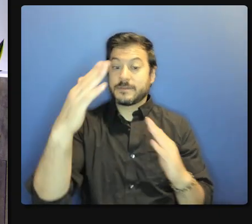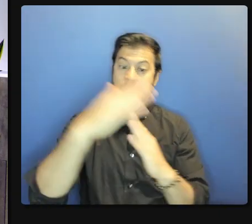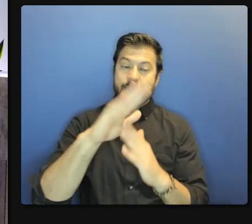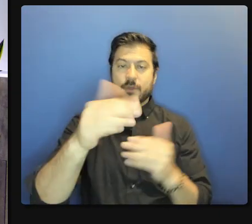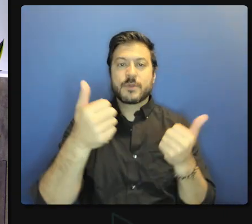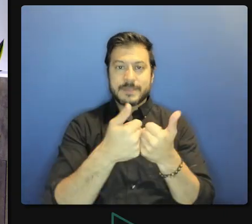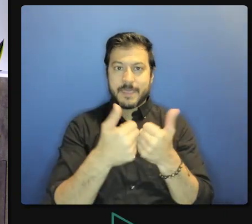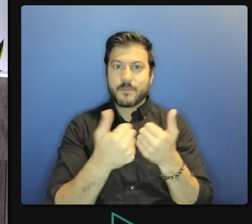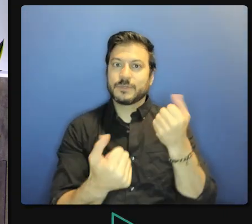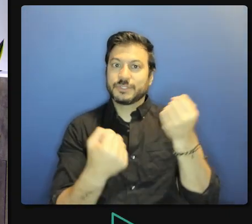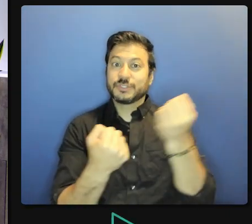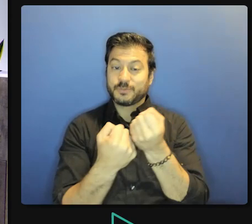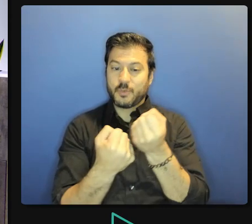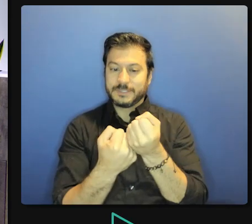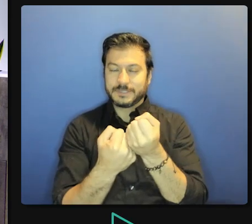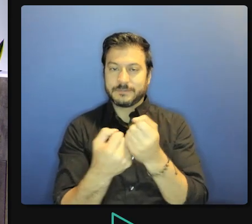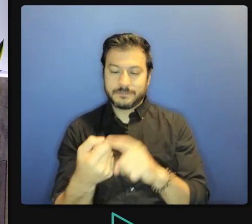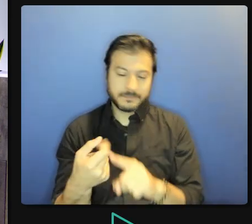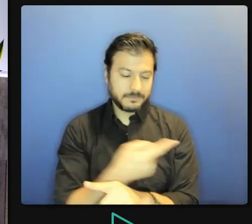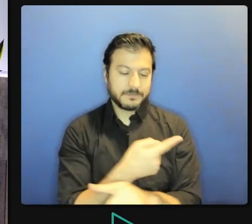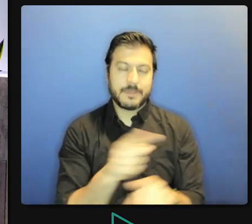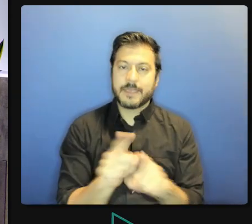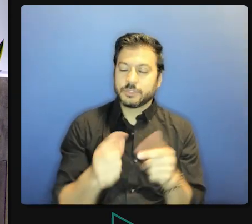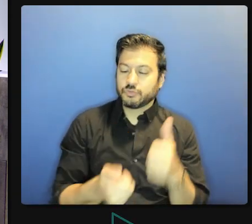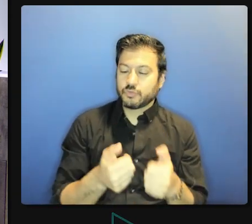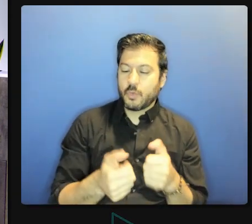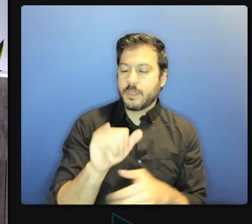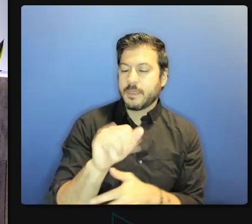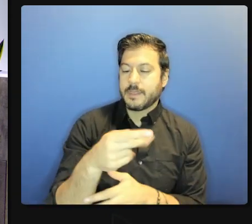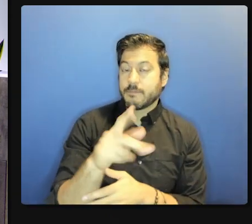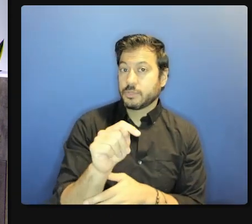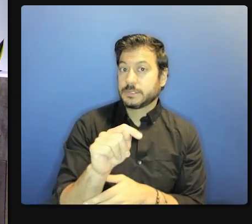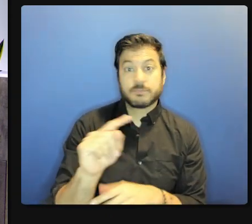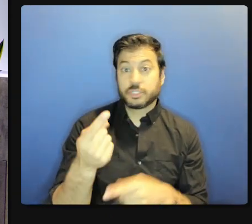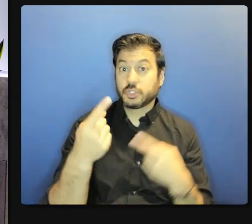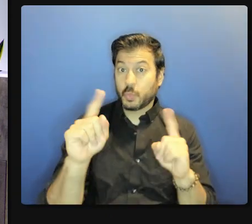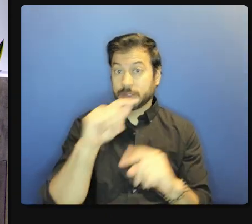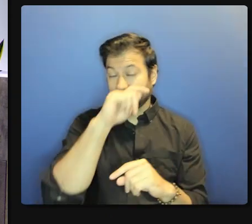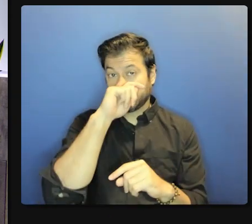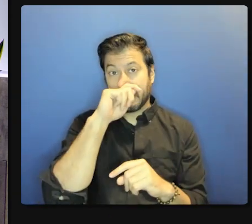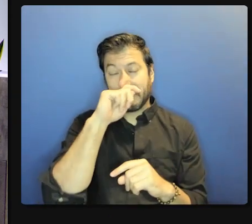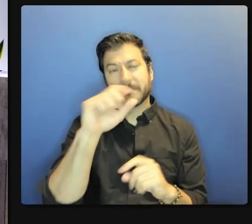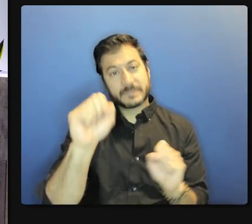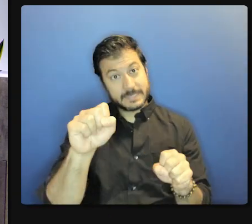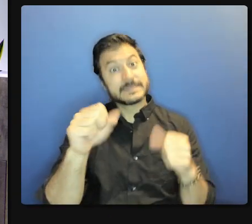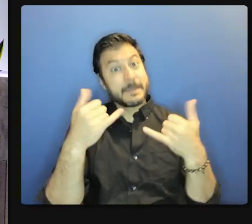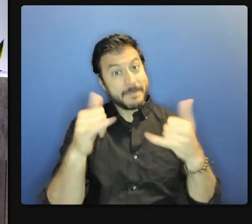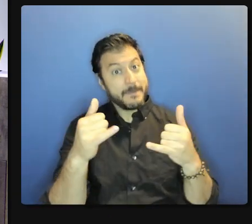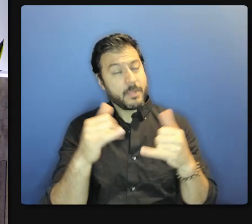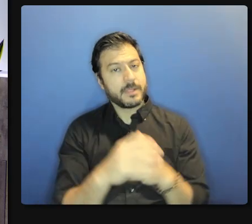which ports touch inputs back to the game as controller inputs. And it just works. Yes, it's playable.